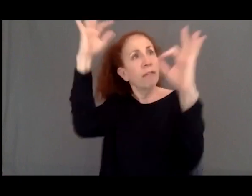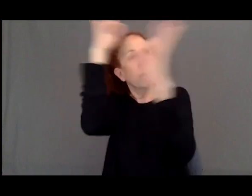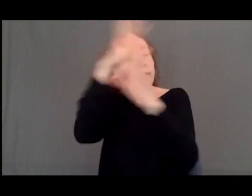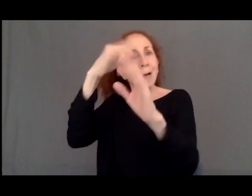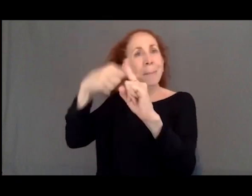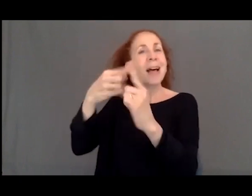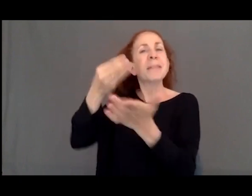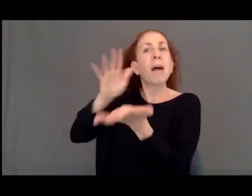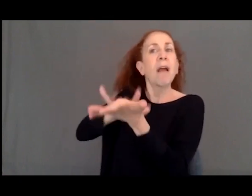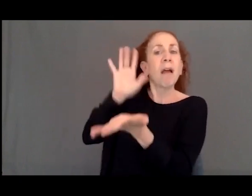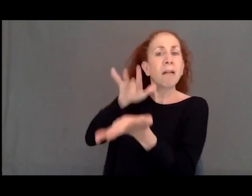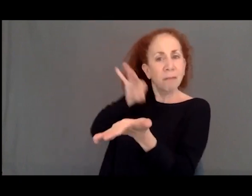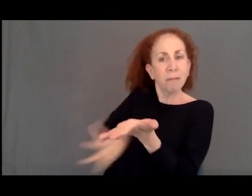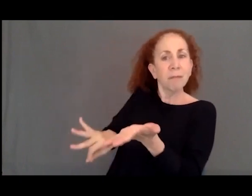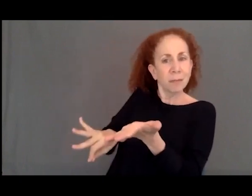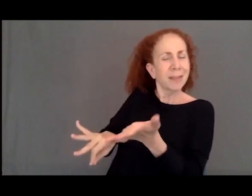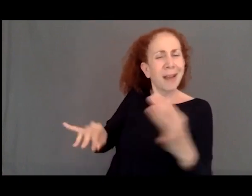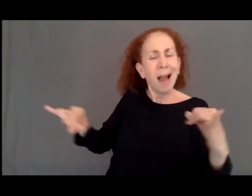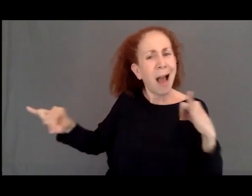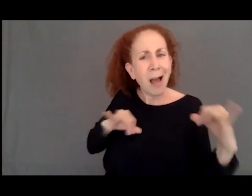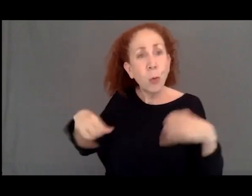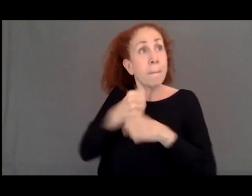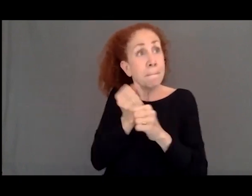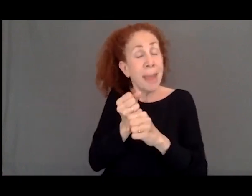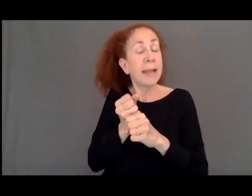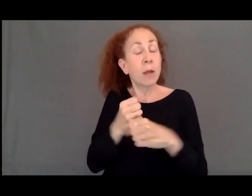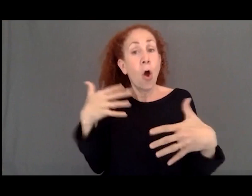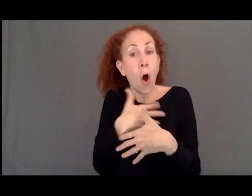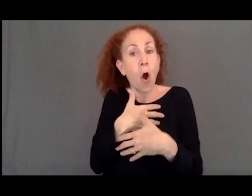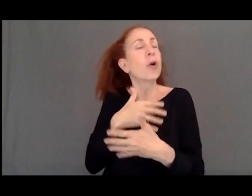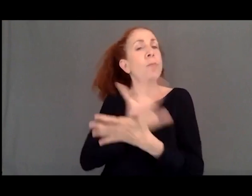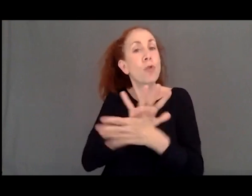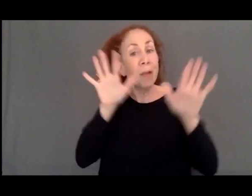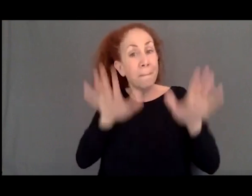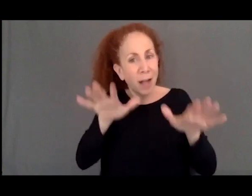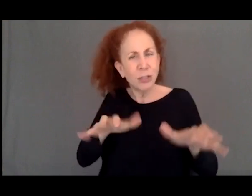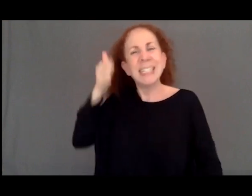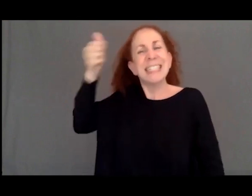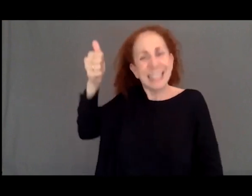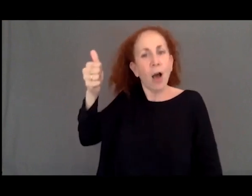of the world's audiences. Hollywood did not just make horror movie monsters. It was its own horror movie monster,